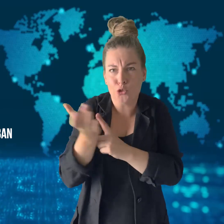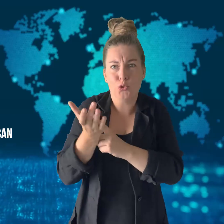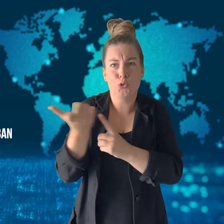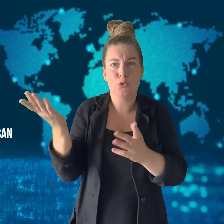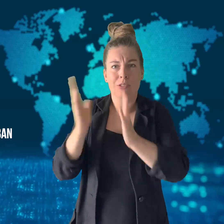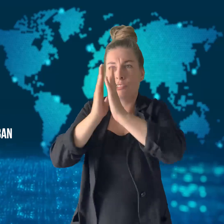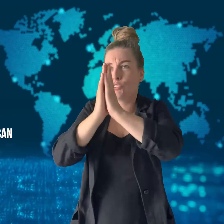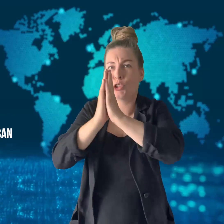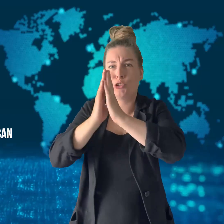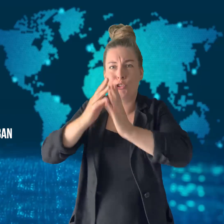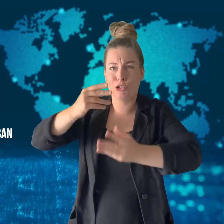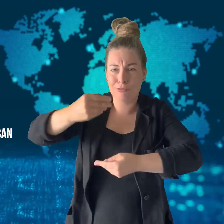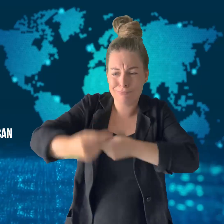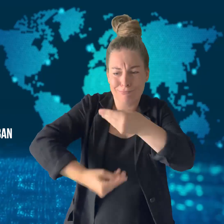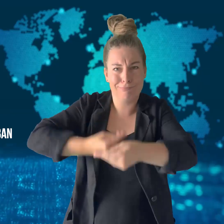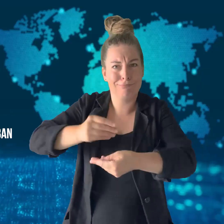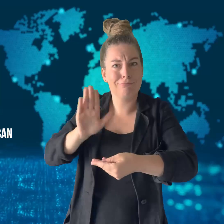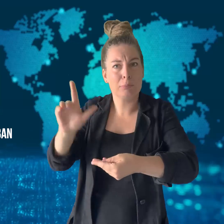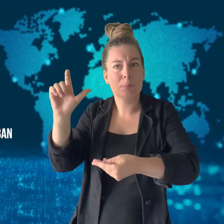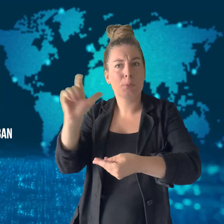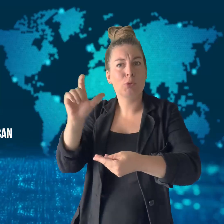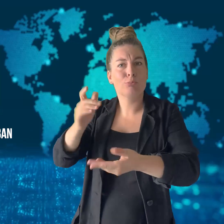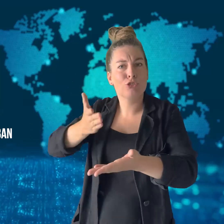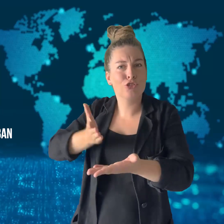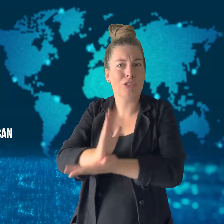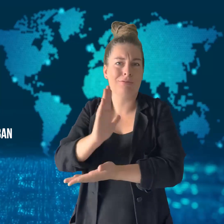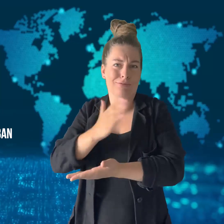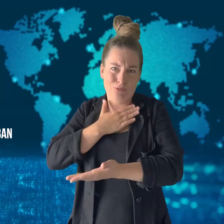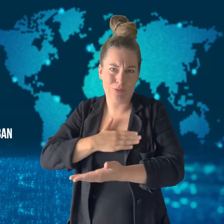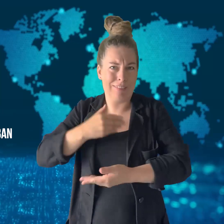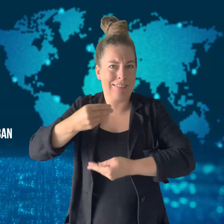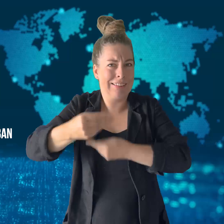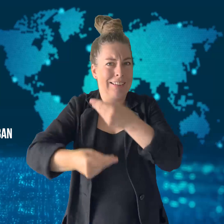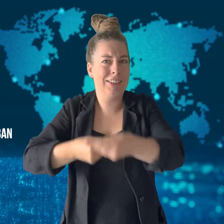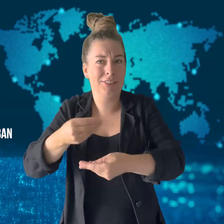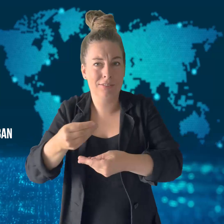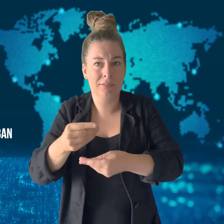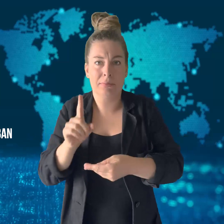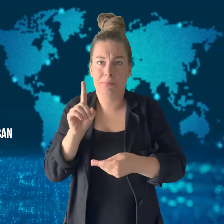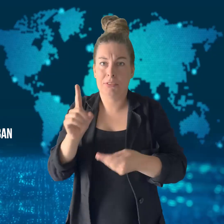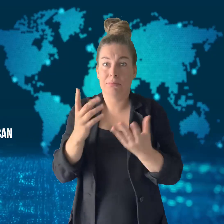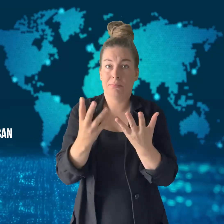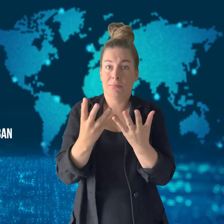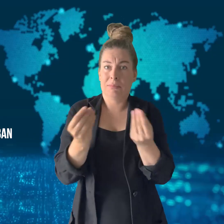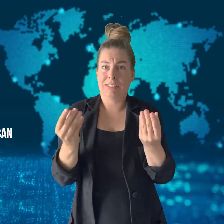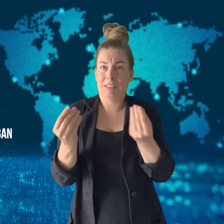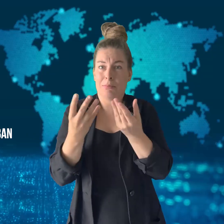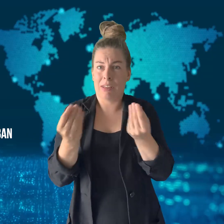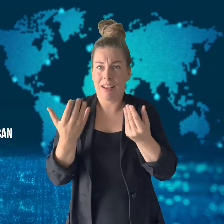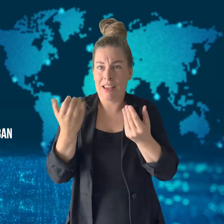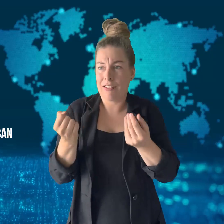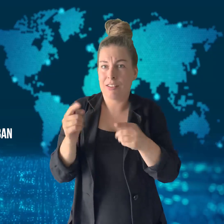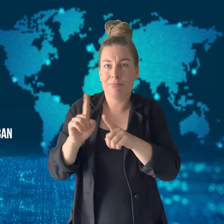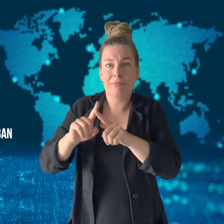in the Muslim-majority country.